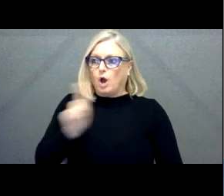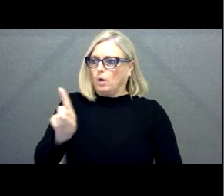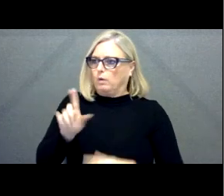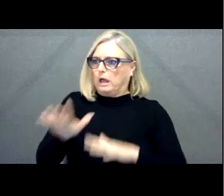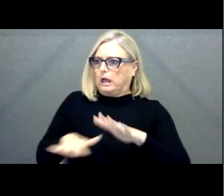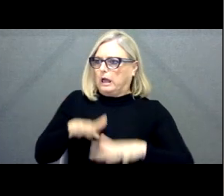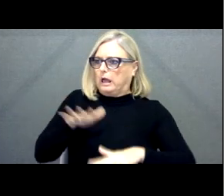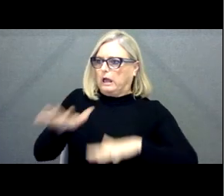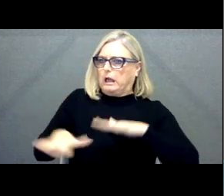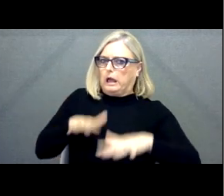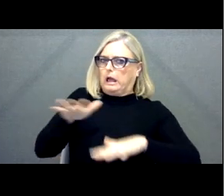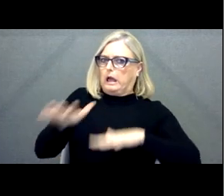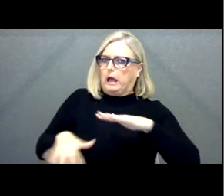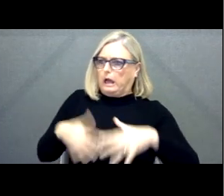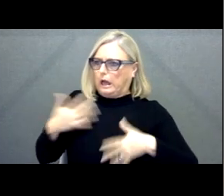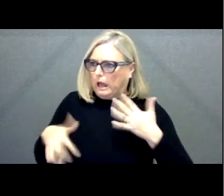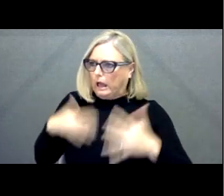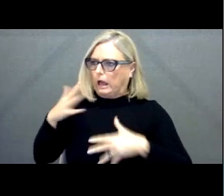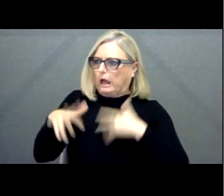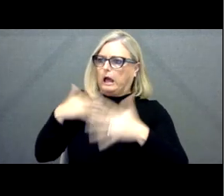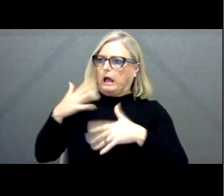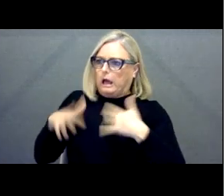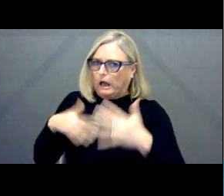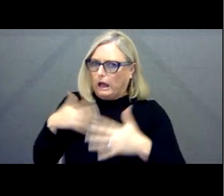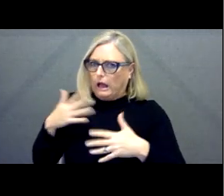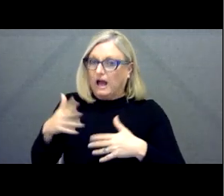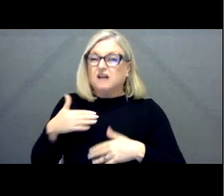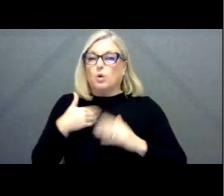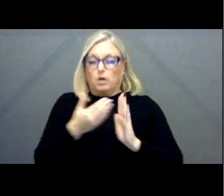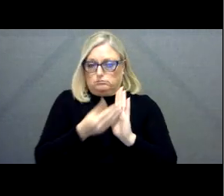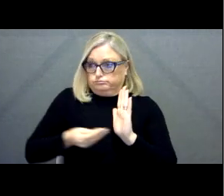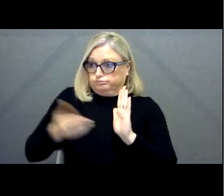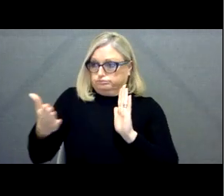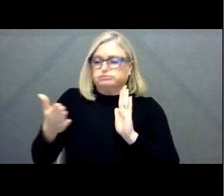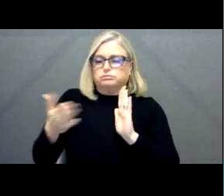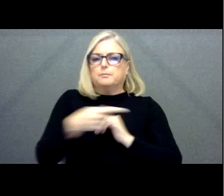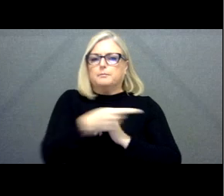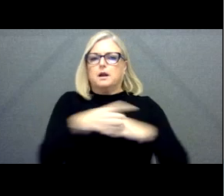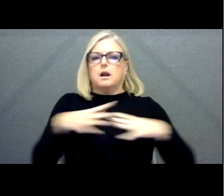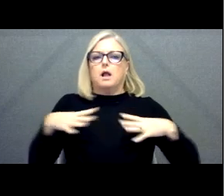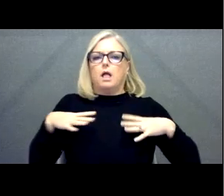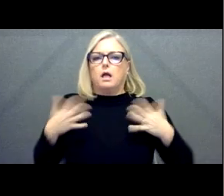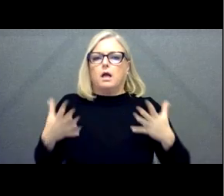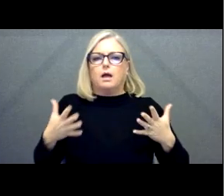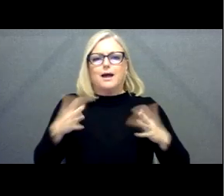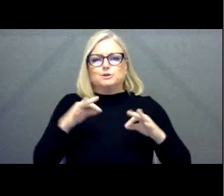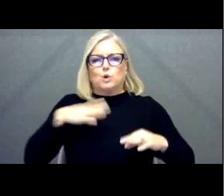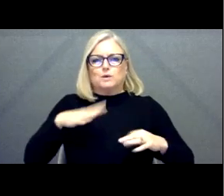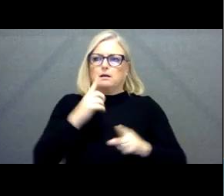communicate all of that information so we're able to um support people with that uh by uh